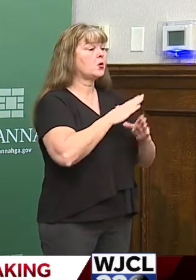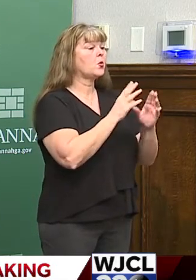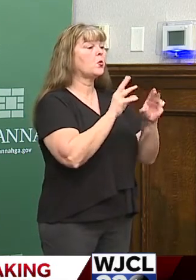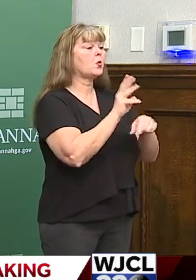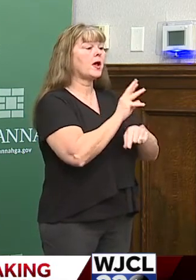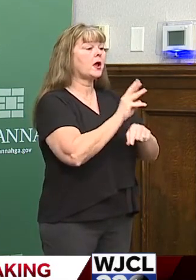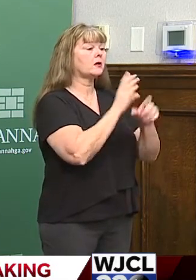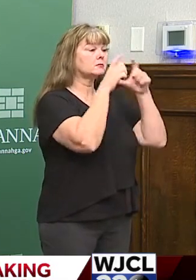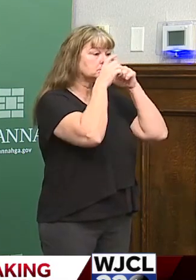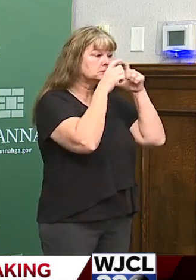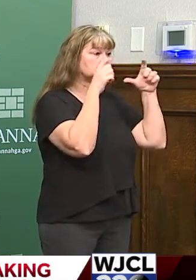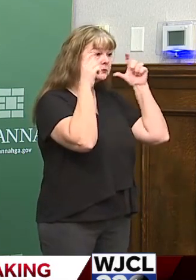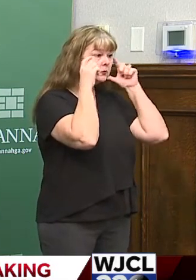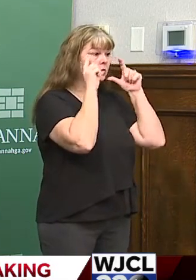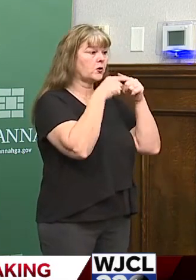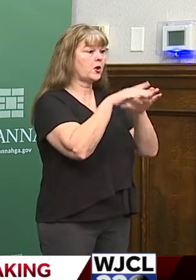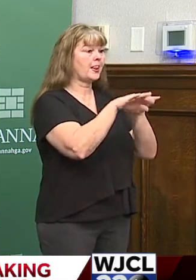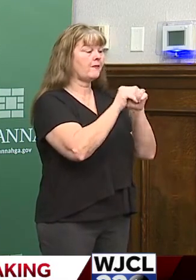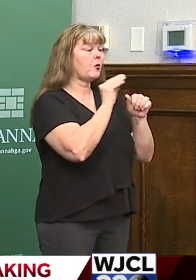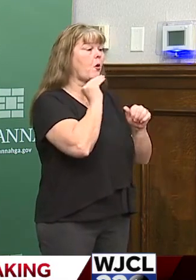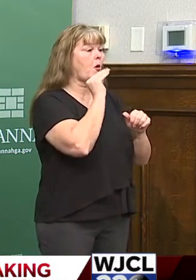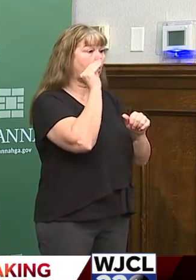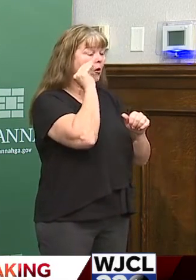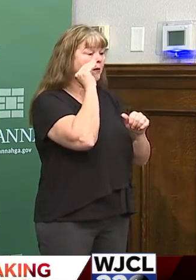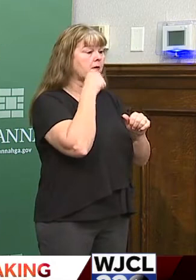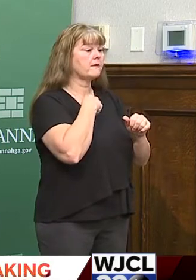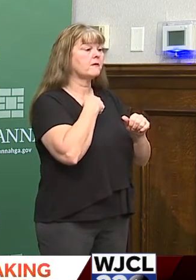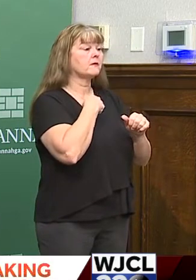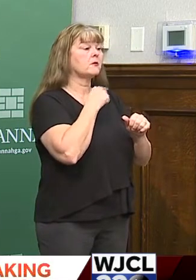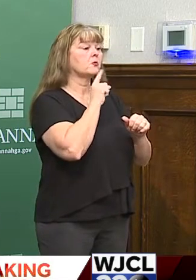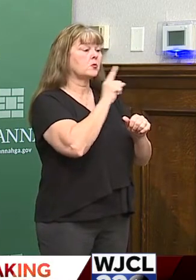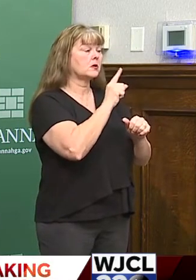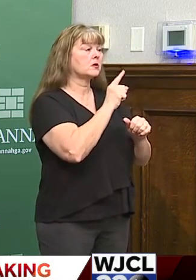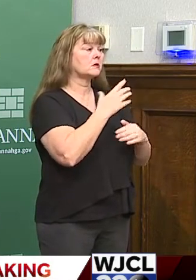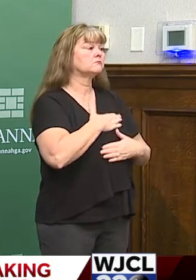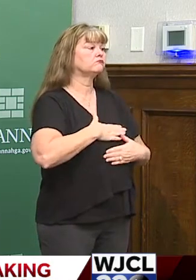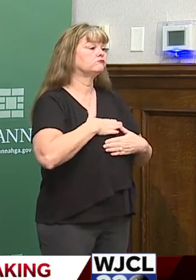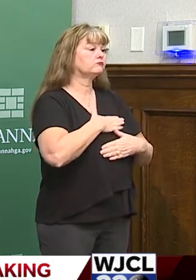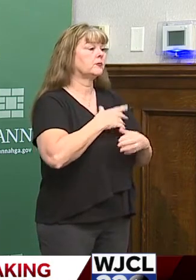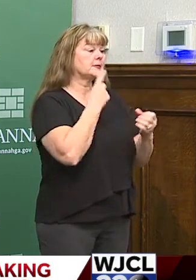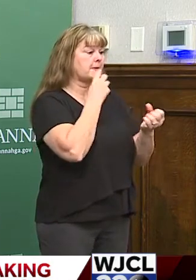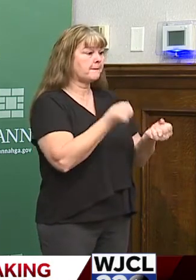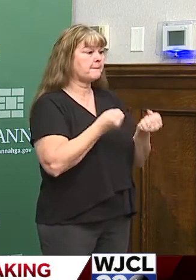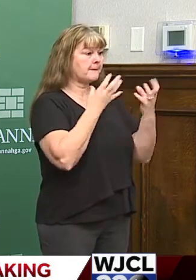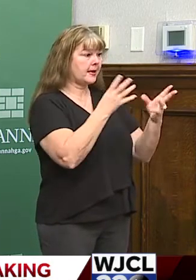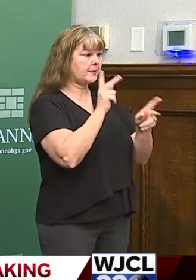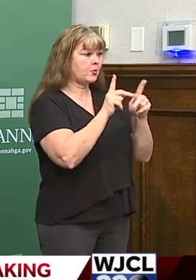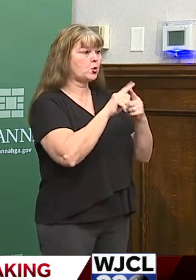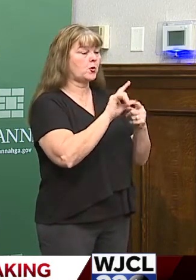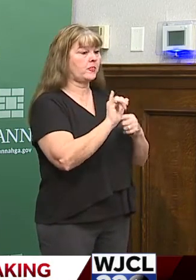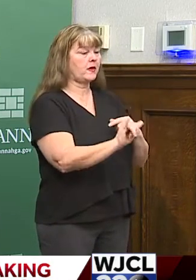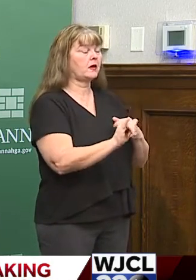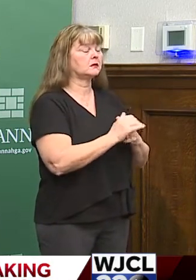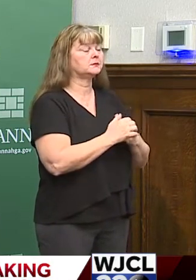LAST WEEK I ASKED THOSE IN SAVANNAH TO WEAR FACE COVERINGS WHEN GOING OUT OF THEIR HOMES.